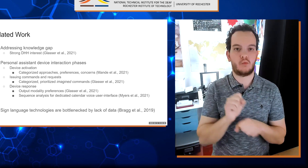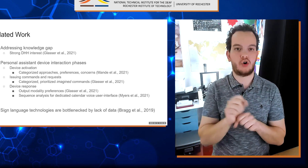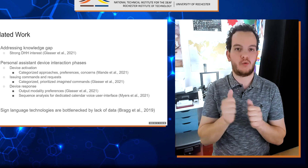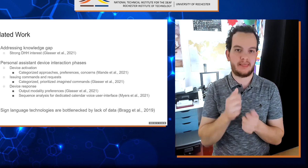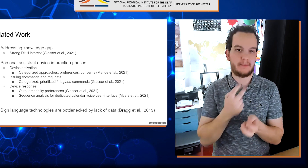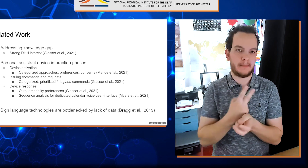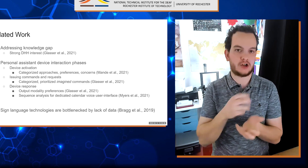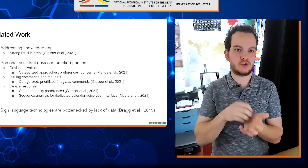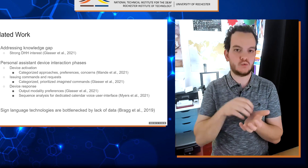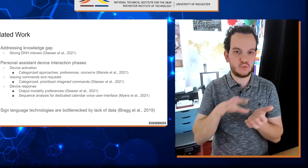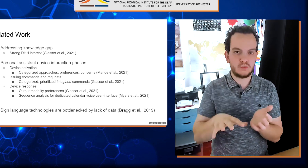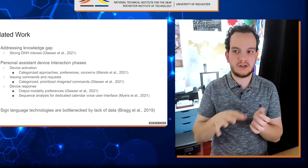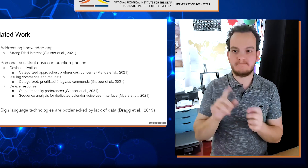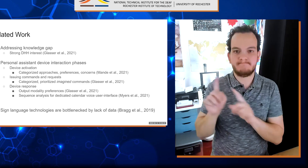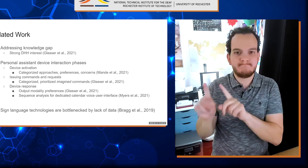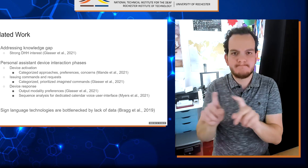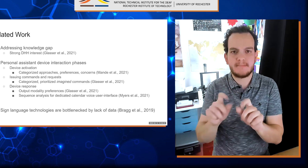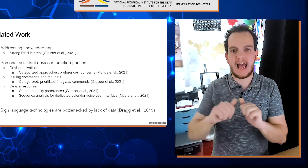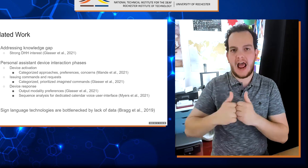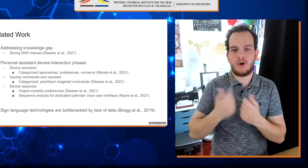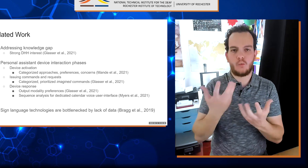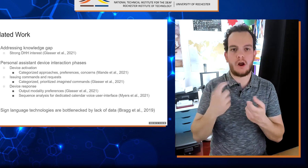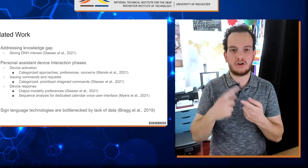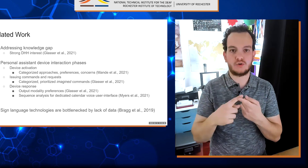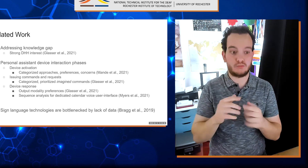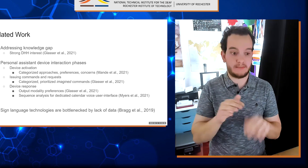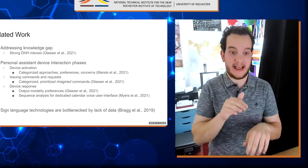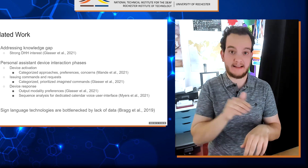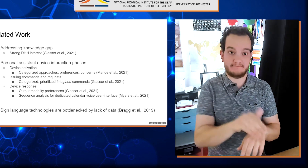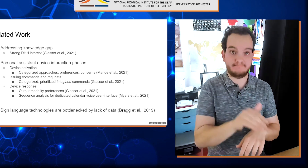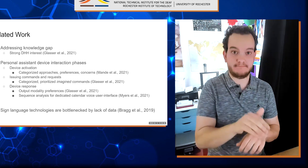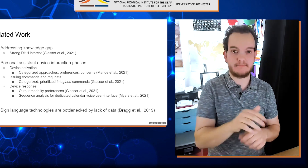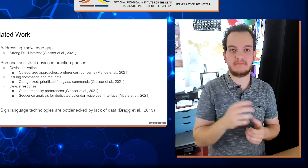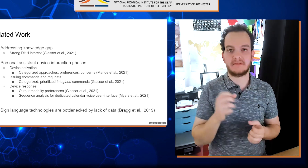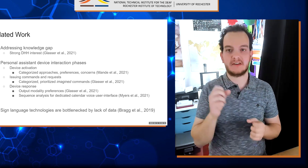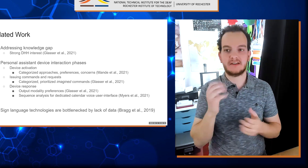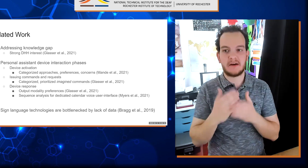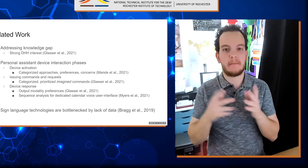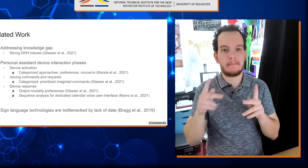The first phase I worked with master's students to find out